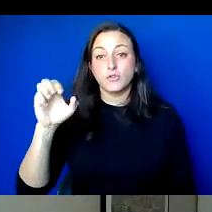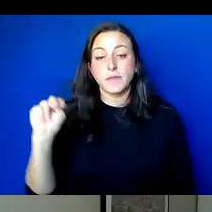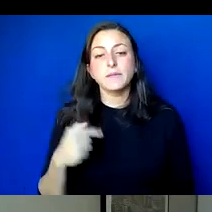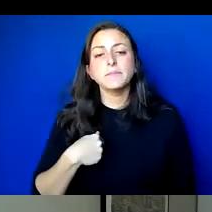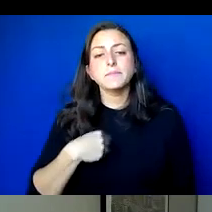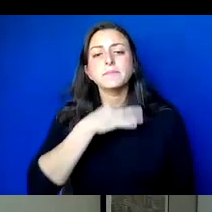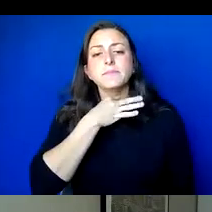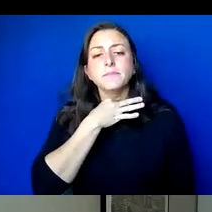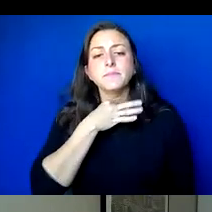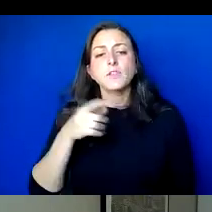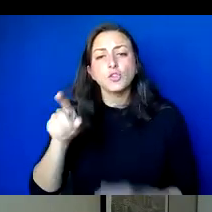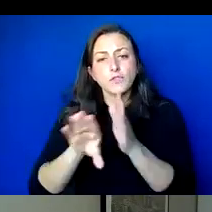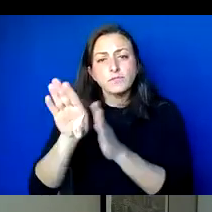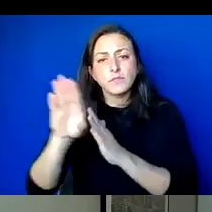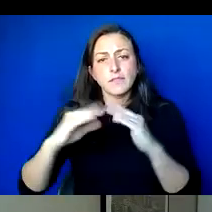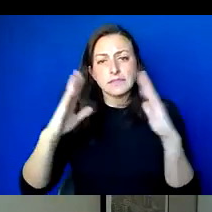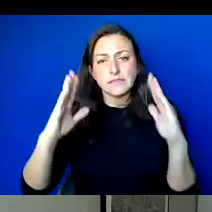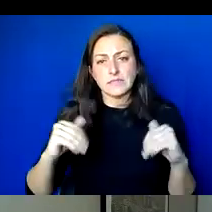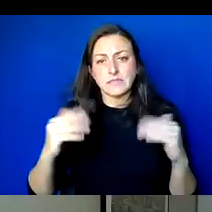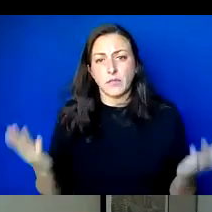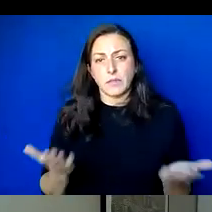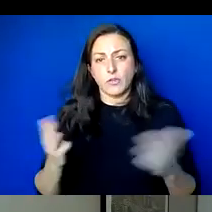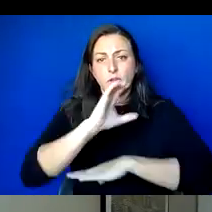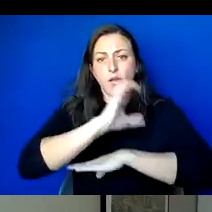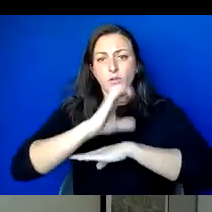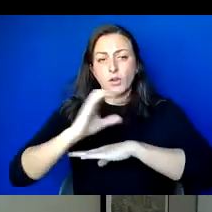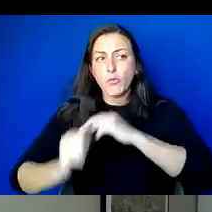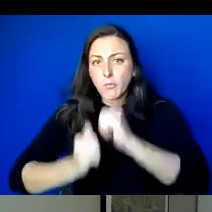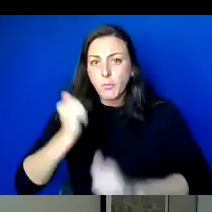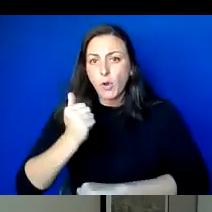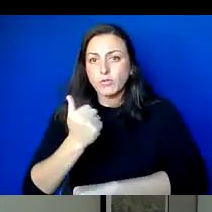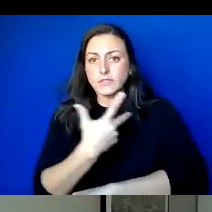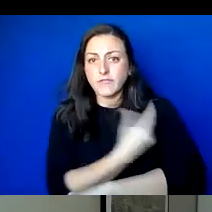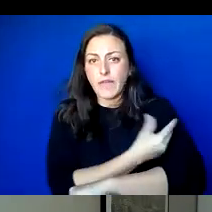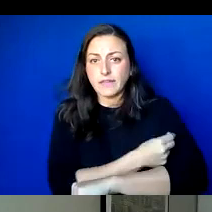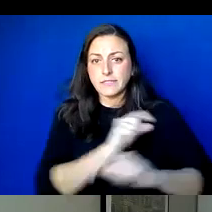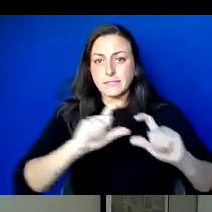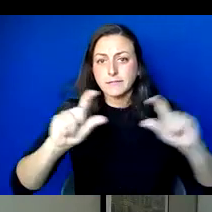built a system in the state where the bulk of vaccines are going to large health care providers,